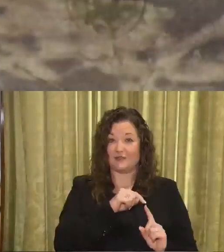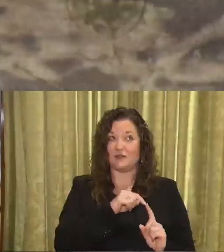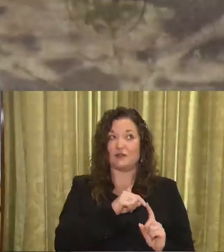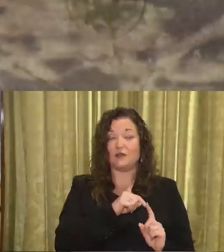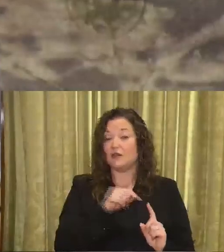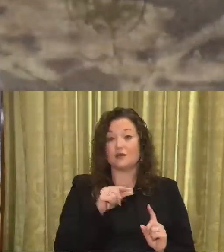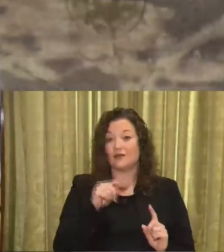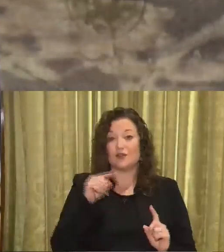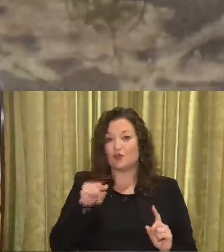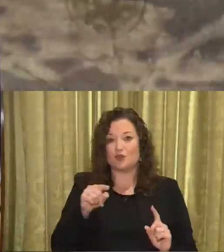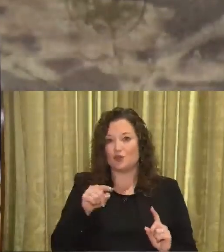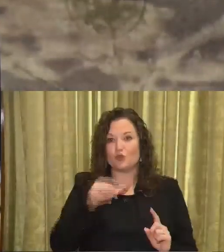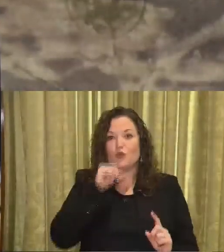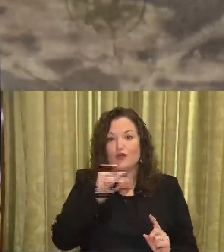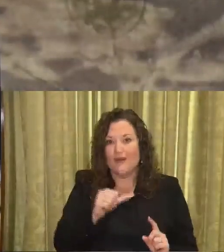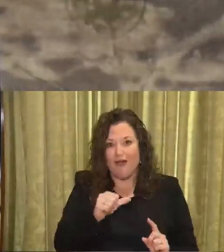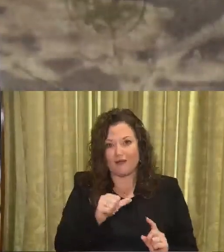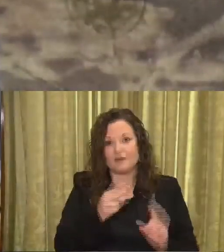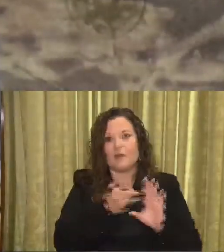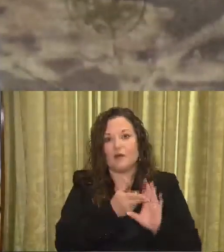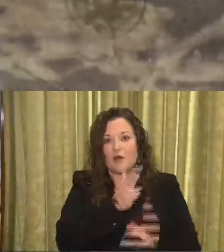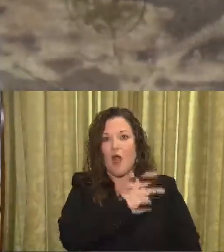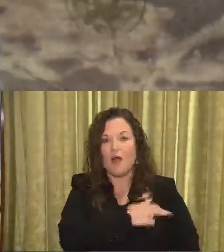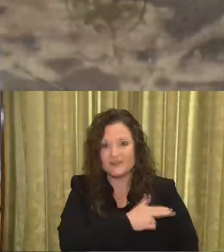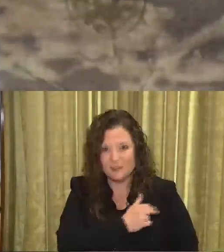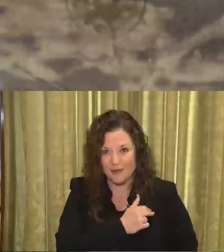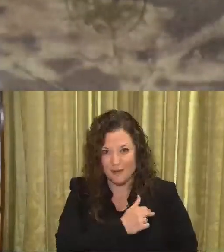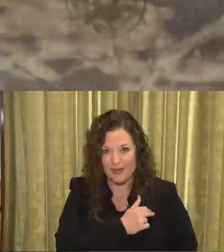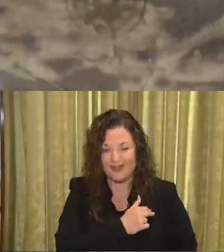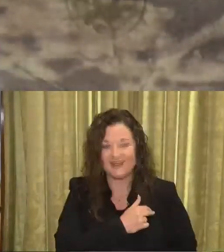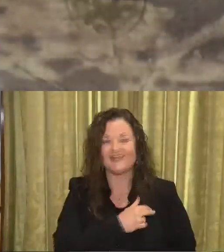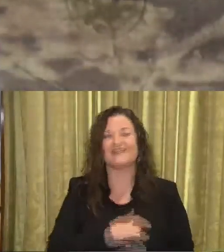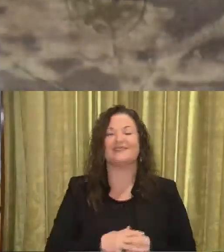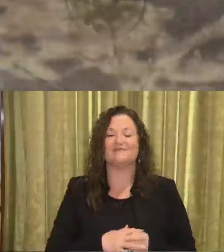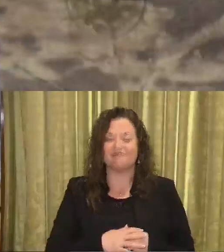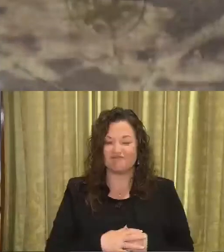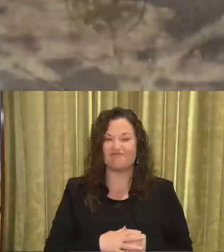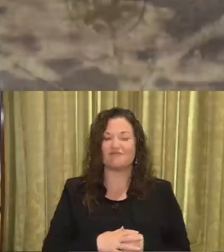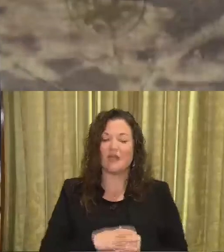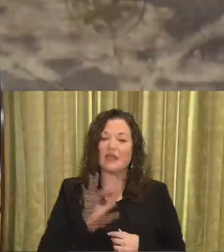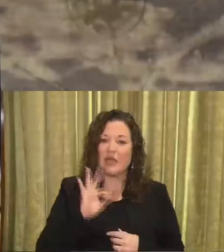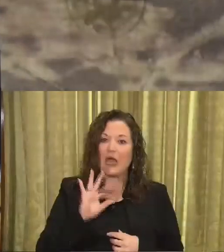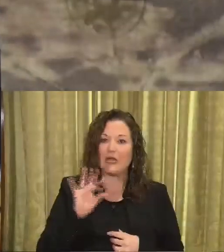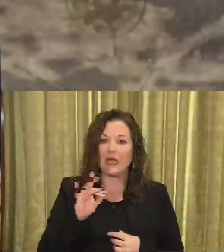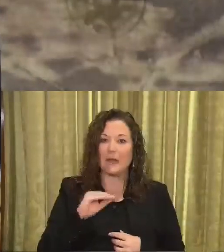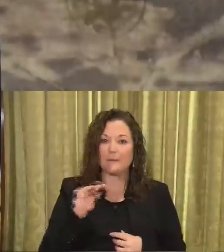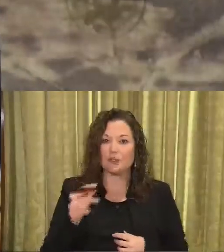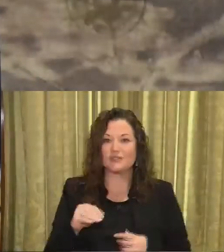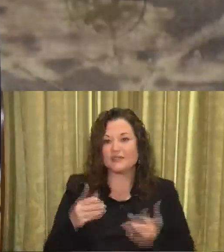you're not going to be in the hospital. You know, there's a 98% chance you're not going to be in the hospital and 99%